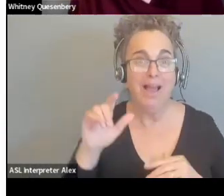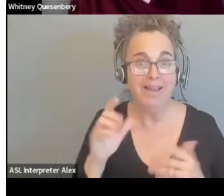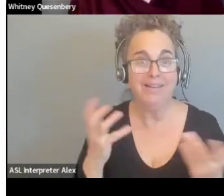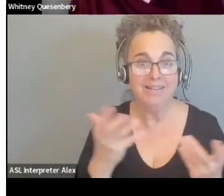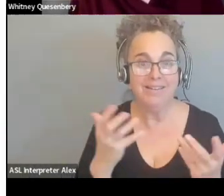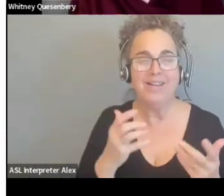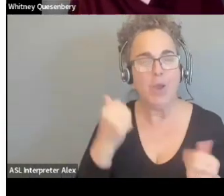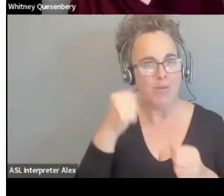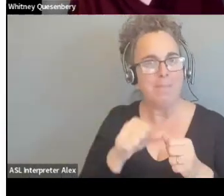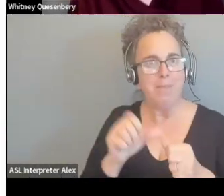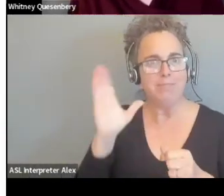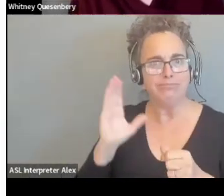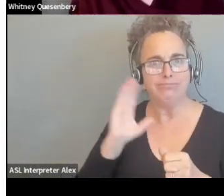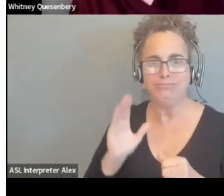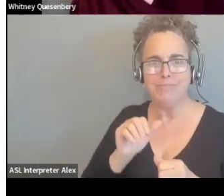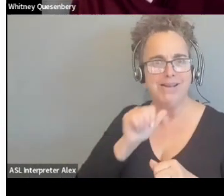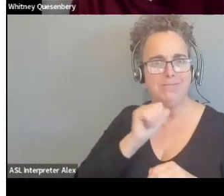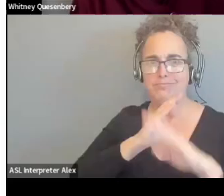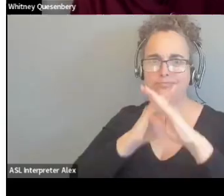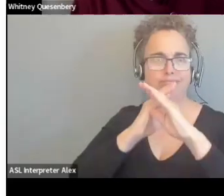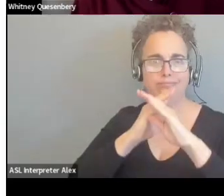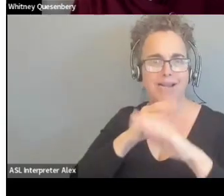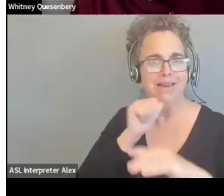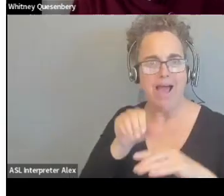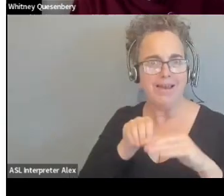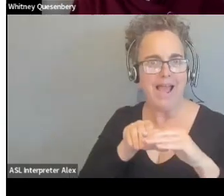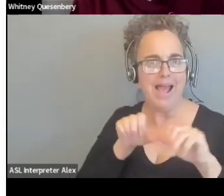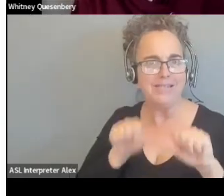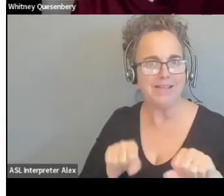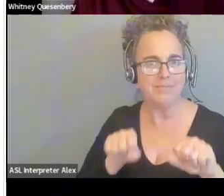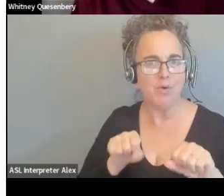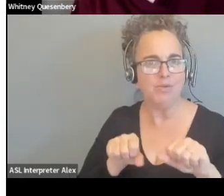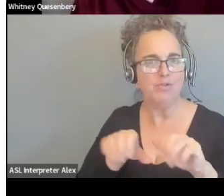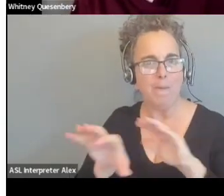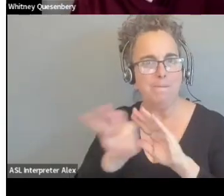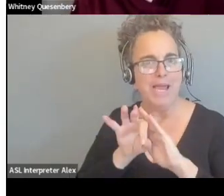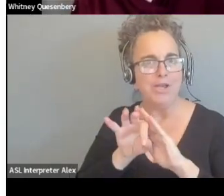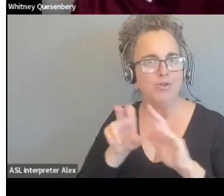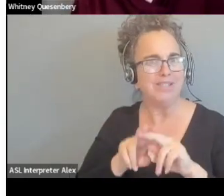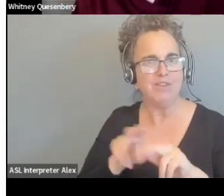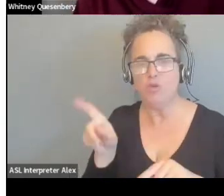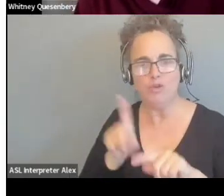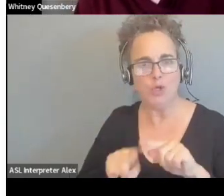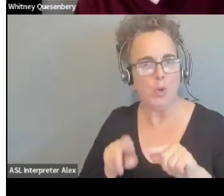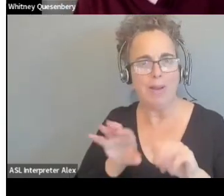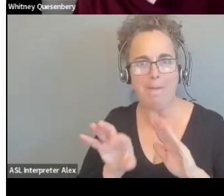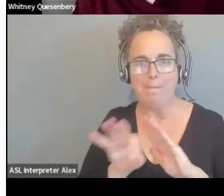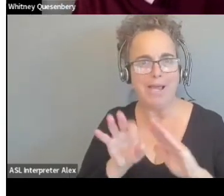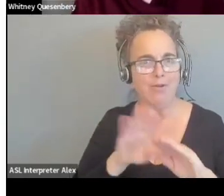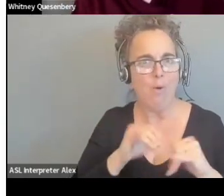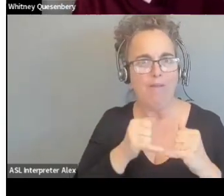completely inaccessible to choose your seat. So she couldn't really book online entirely if she wanted to be able to choose a seat.